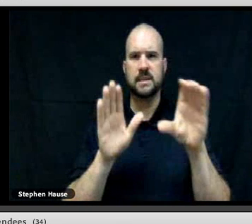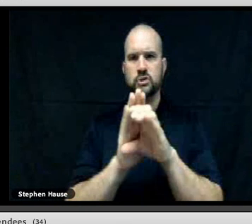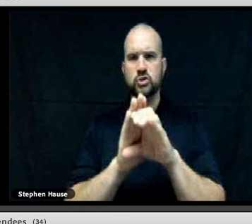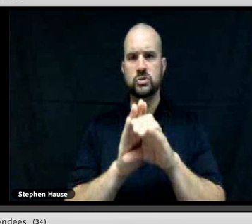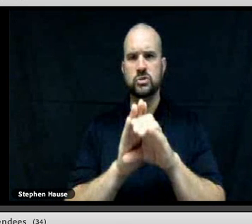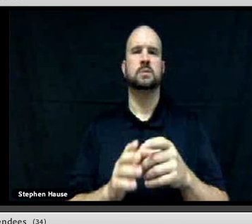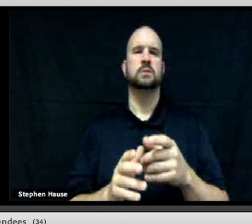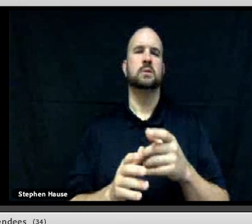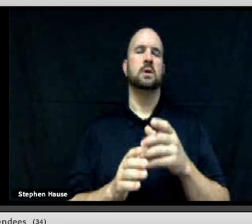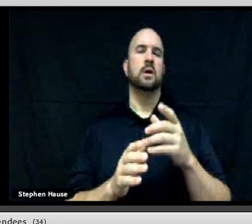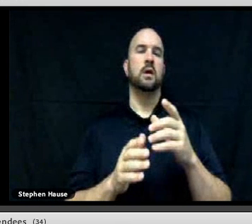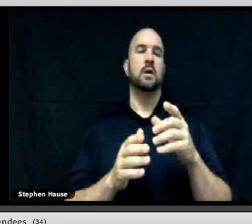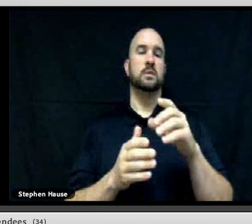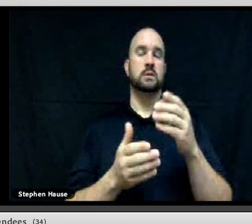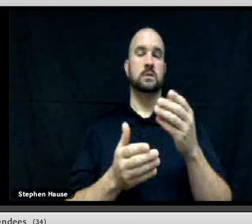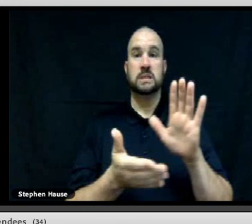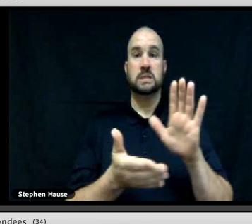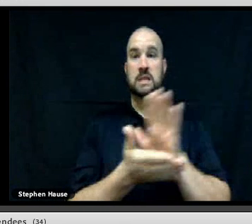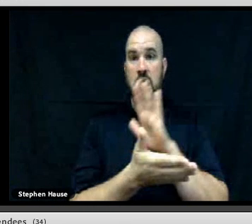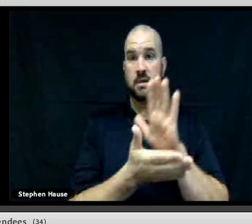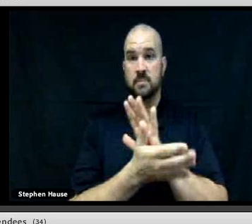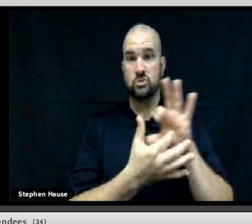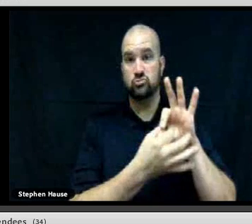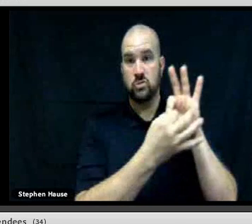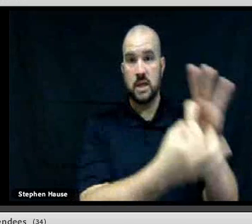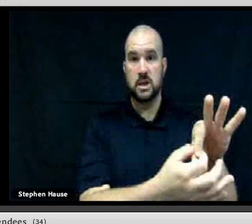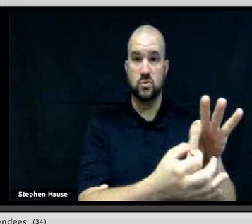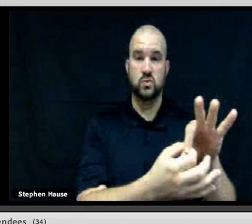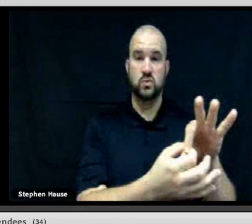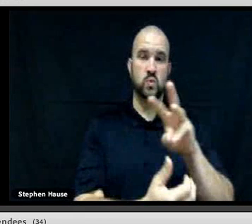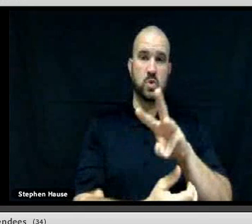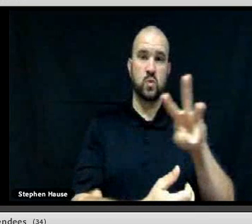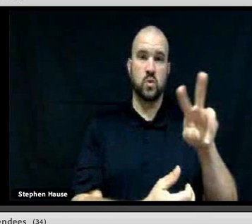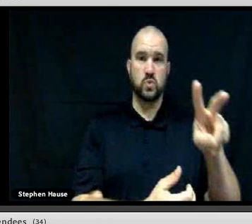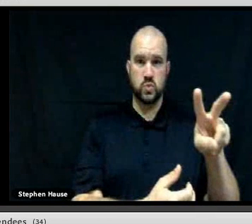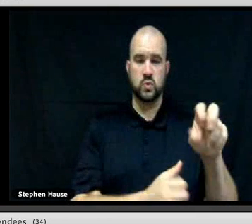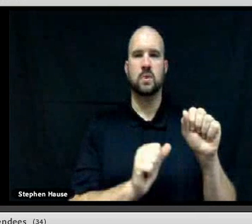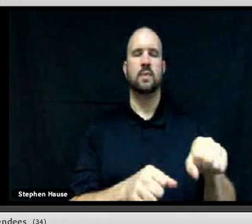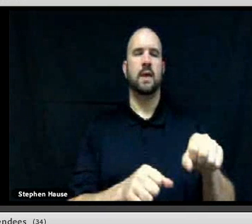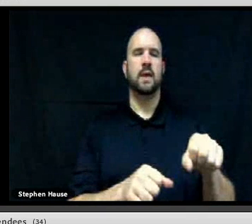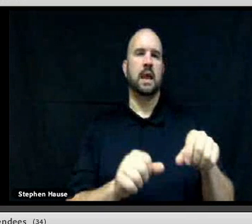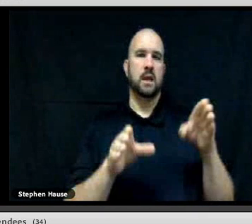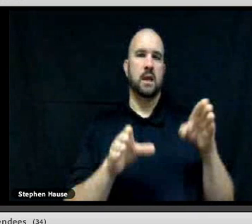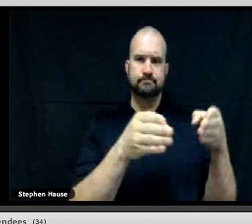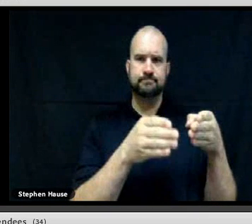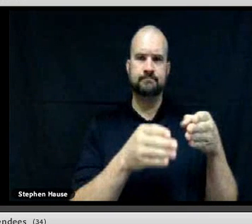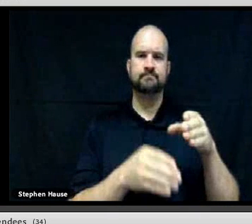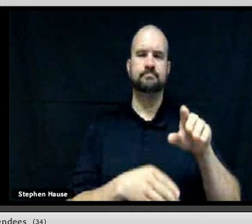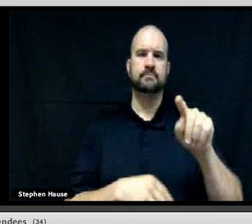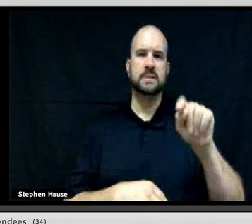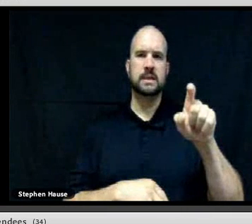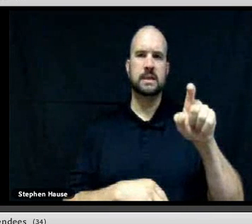they can narrow that down by text objects, right? So, um, using this field consistently, um,